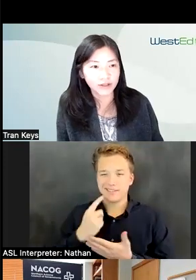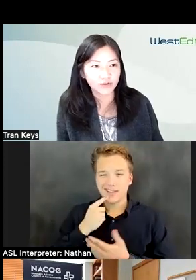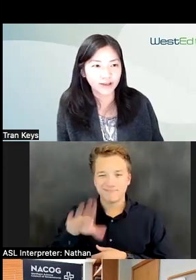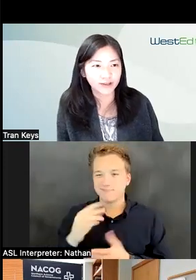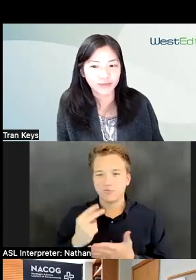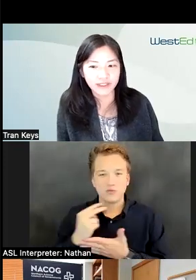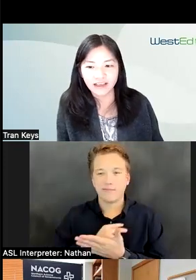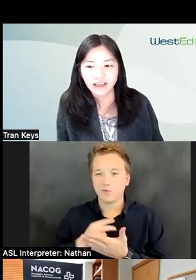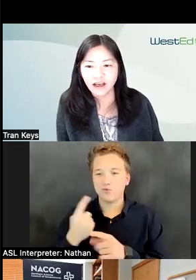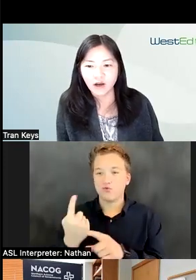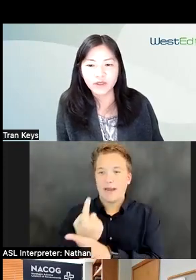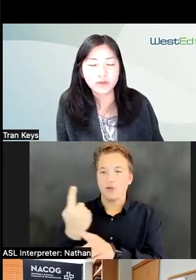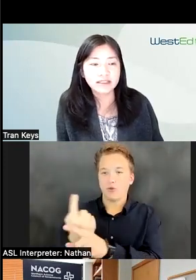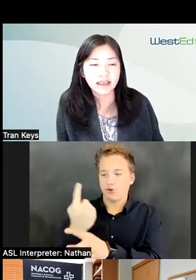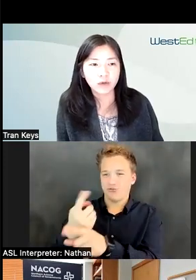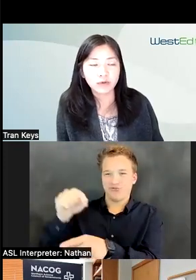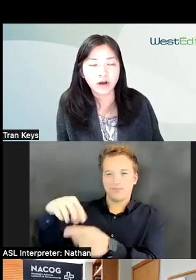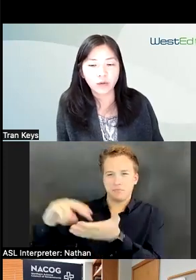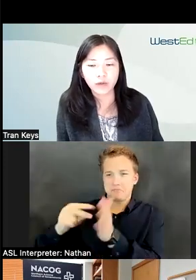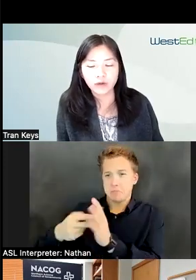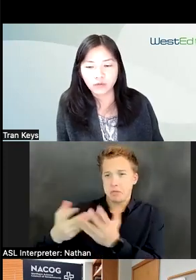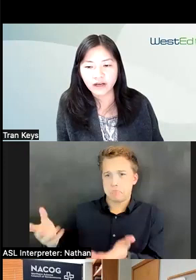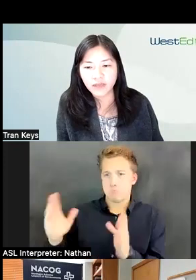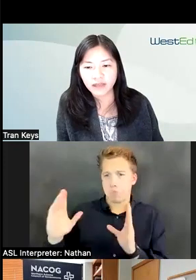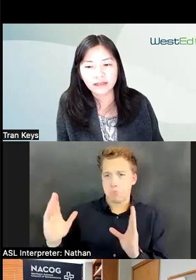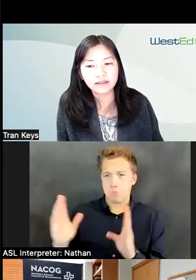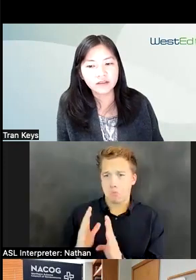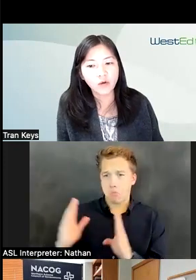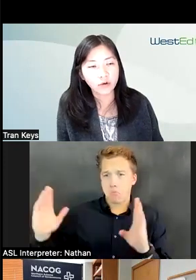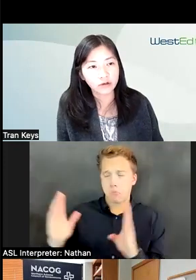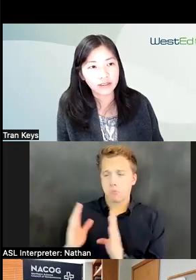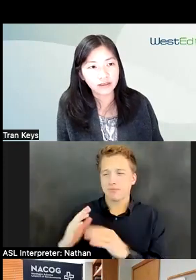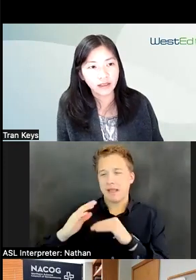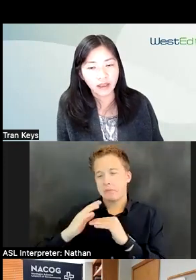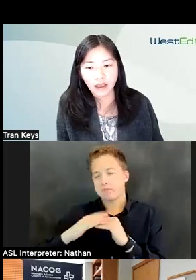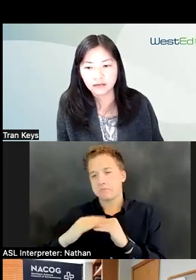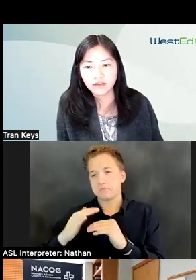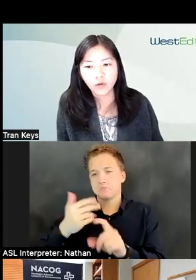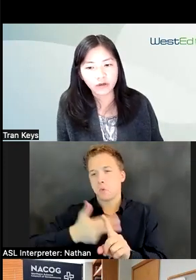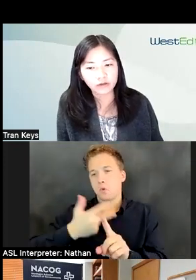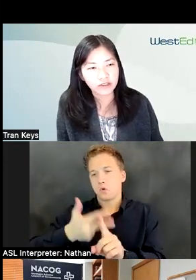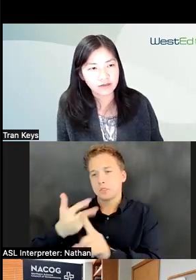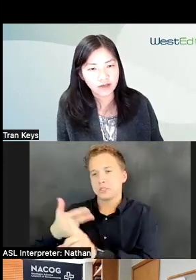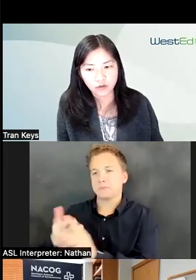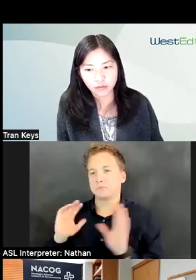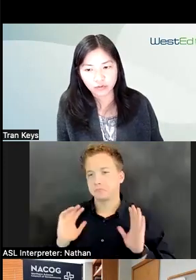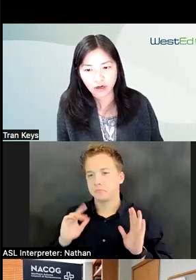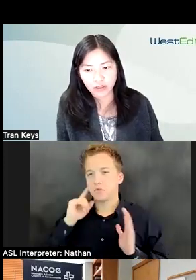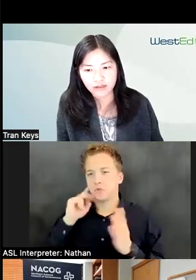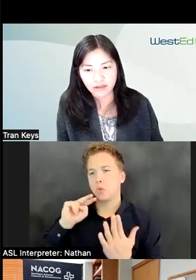What's regular mean? We would say we would recommend at least quarterly—at least quarterly, to assess your progress.